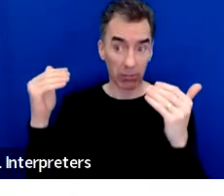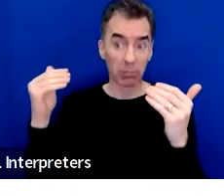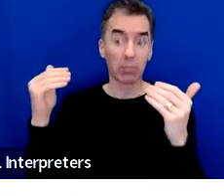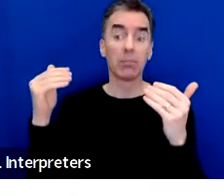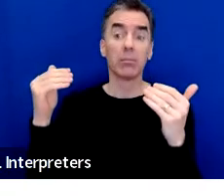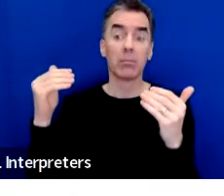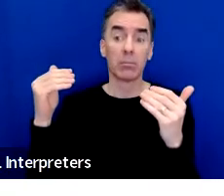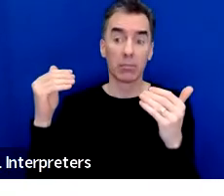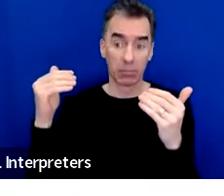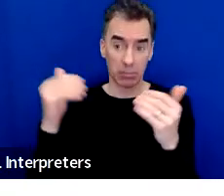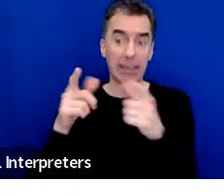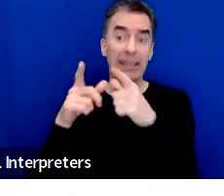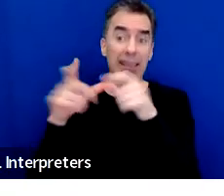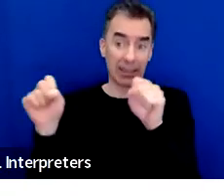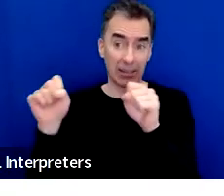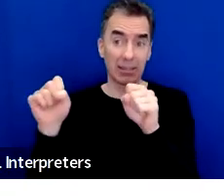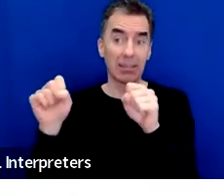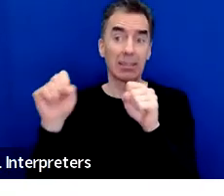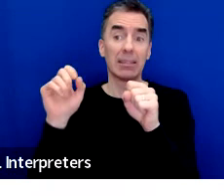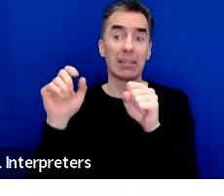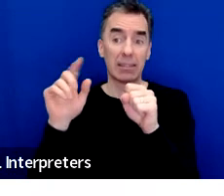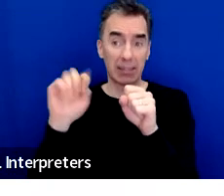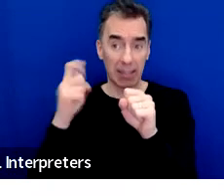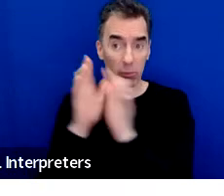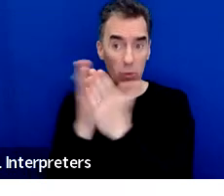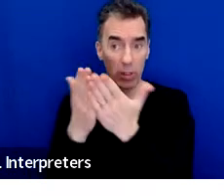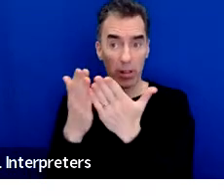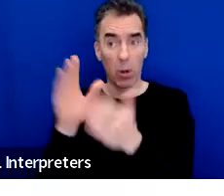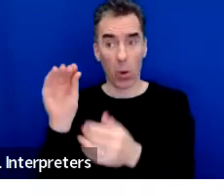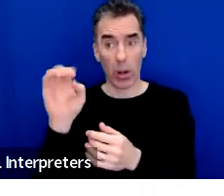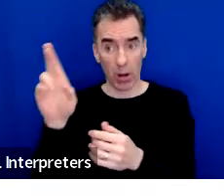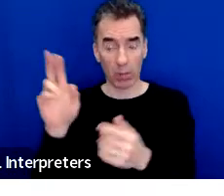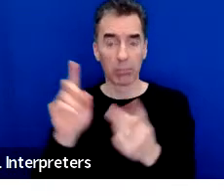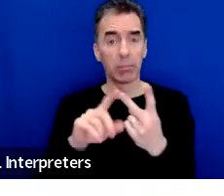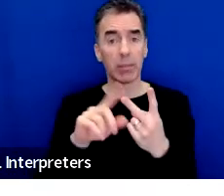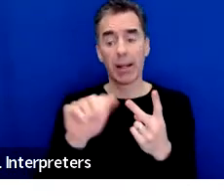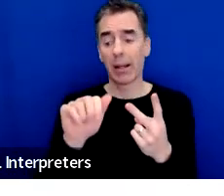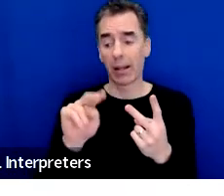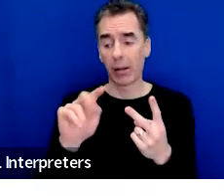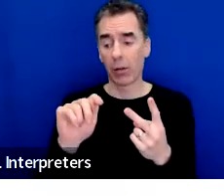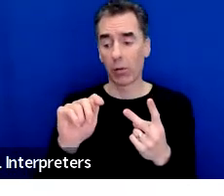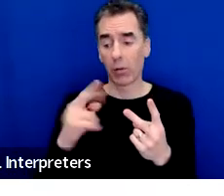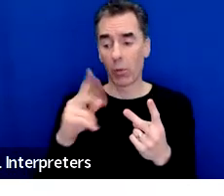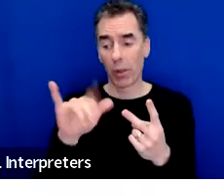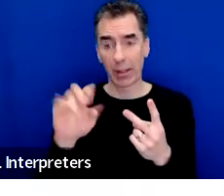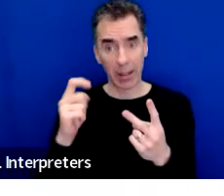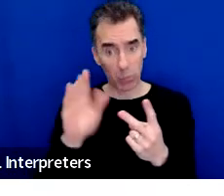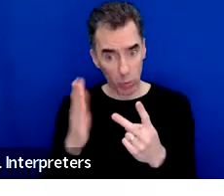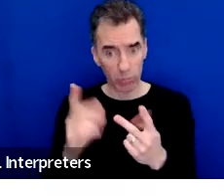linguistics textbooks on how we are there are anthropology textbooks on how we are, there are psychology textbooks on how we are.